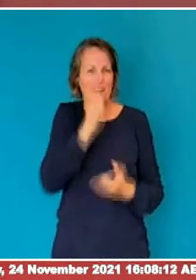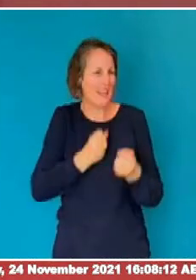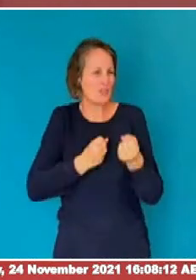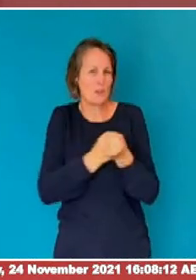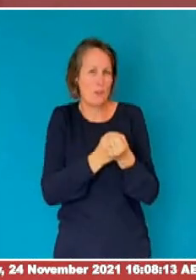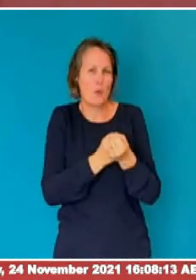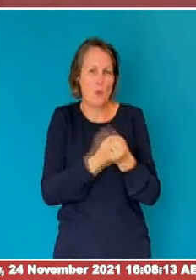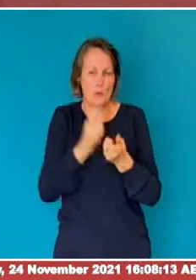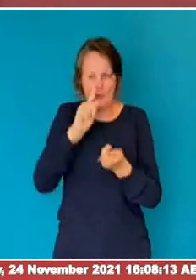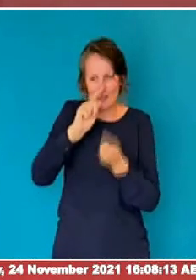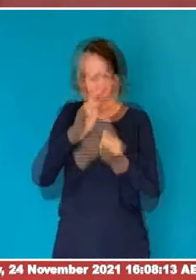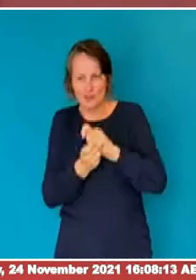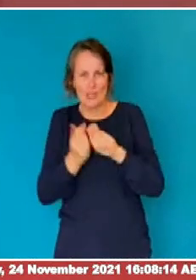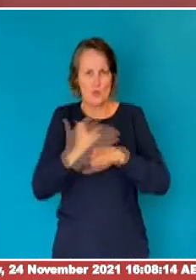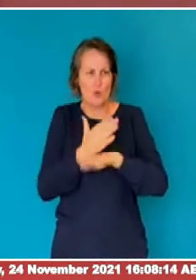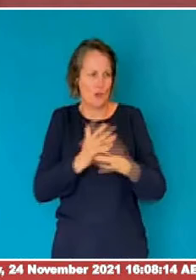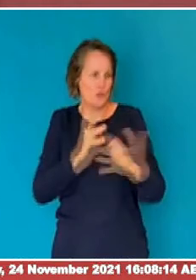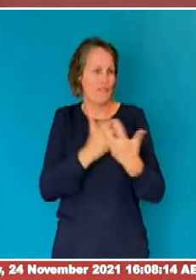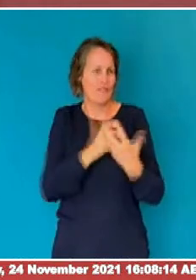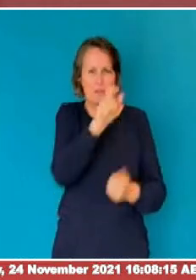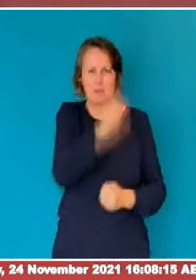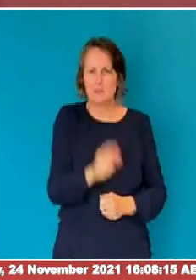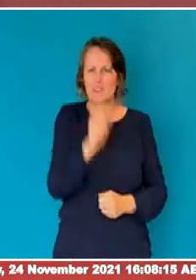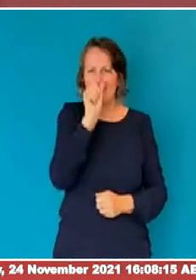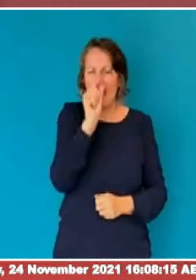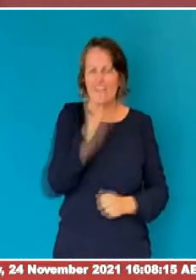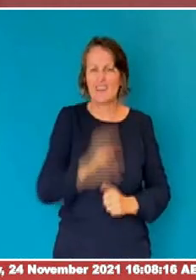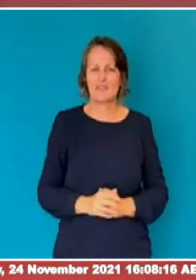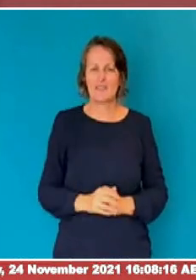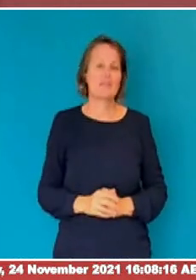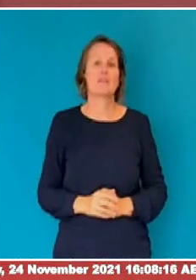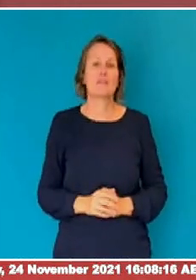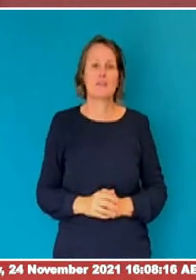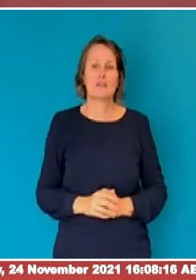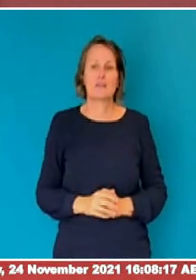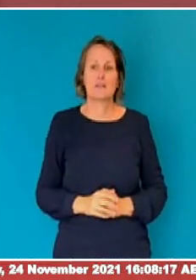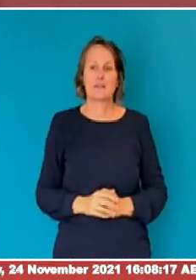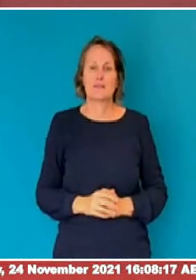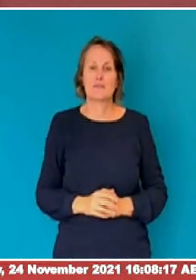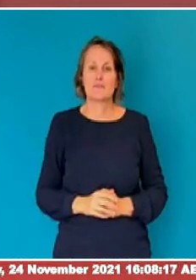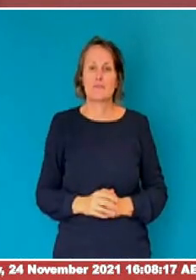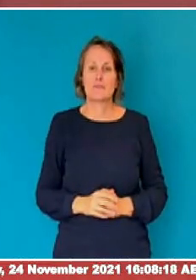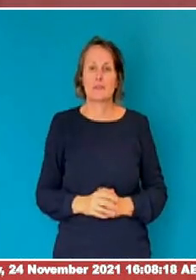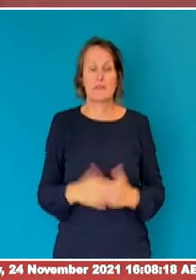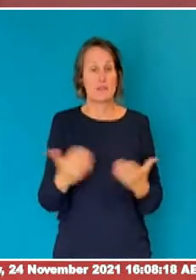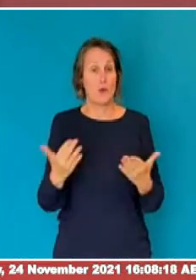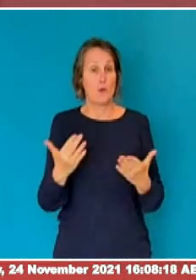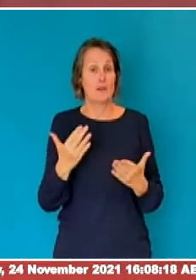adjustments in those situations. So we don't deal with people differently in the outcome, but obviously if it's an injury